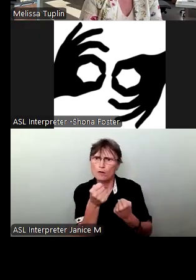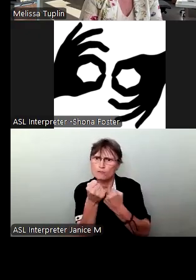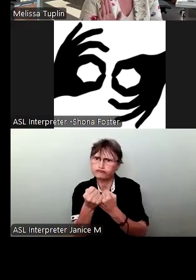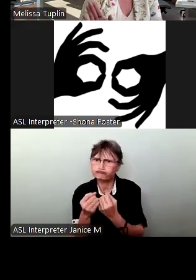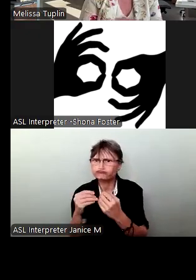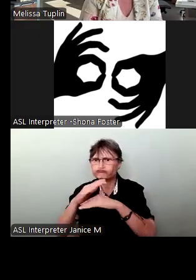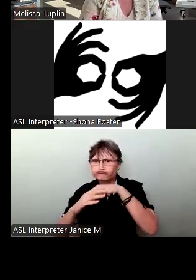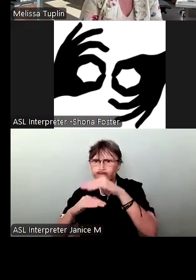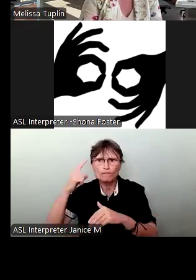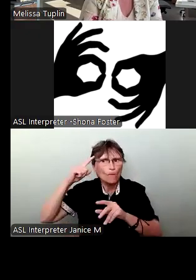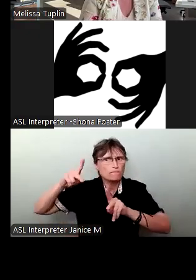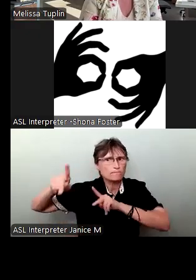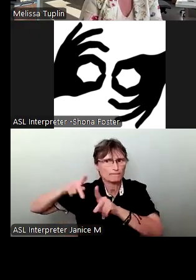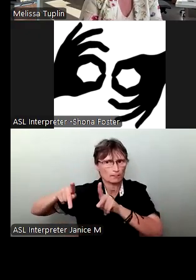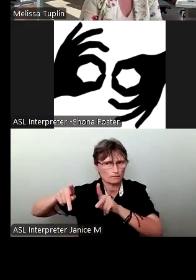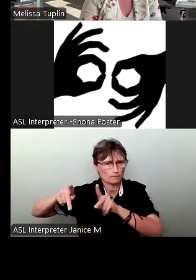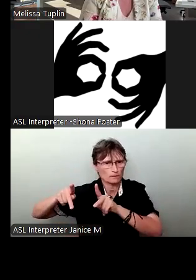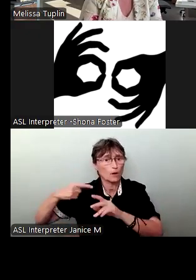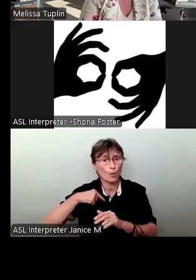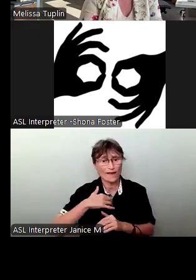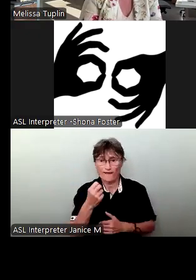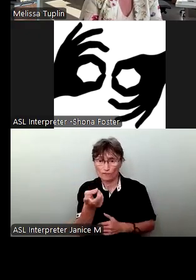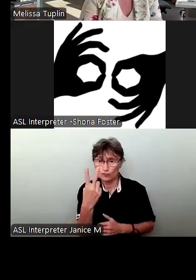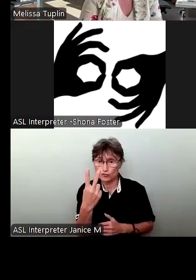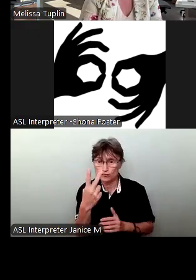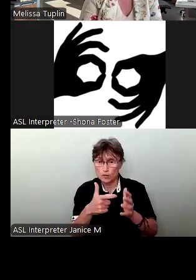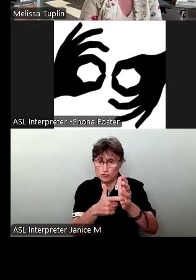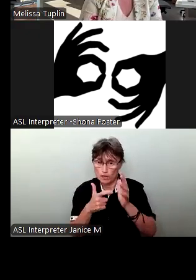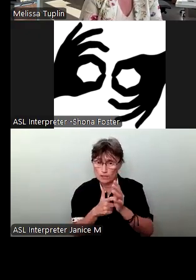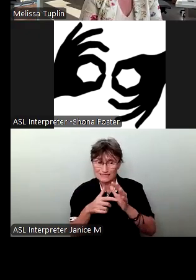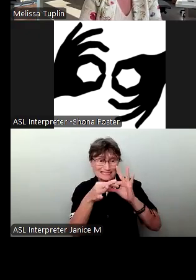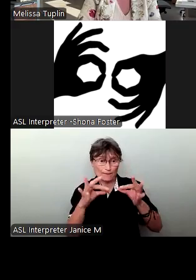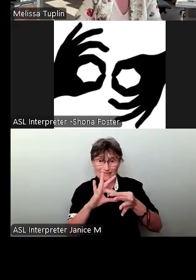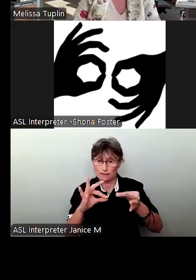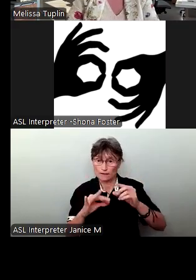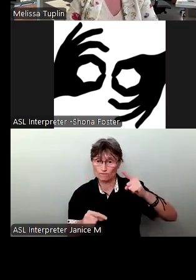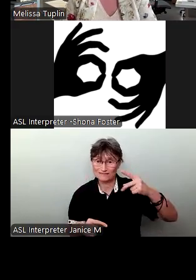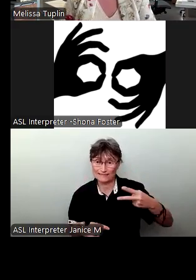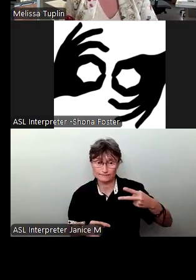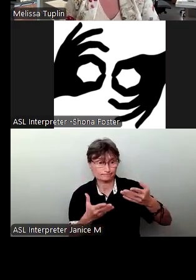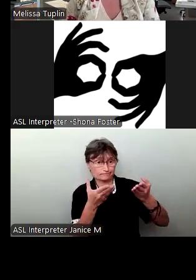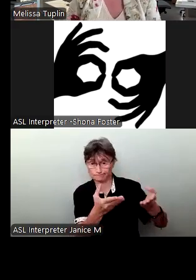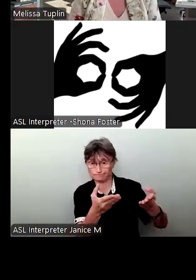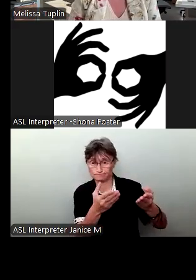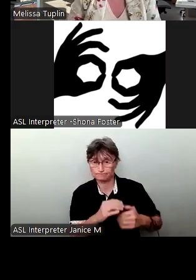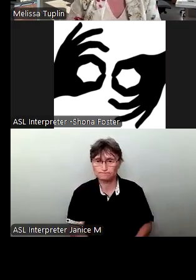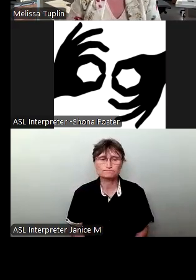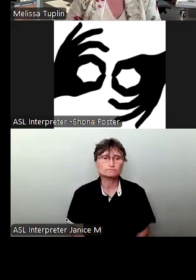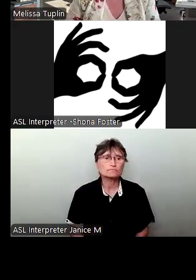and there are two criteria statements here, the first and the second. In our framework,